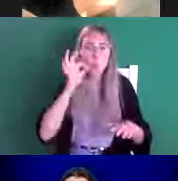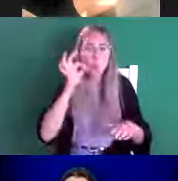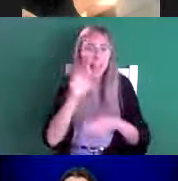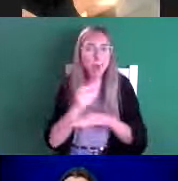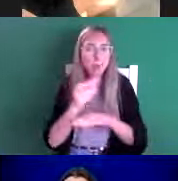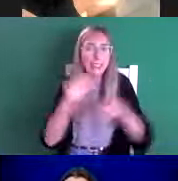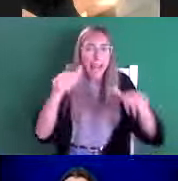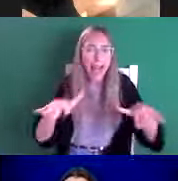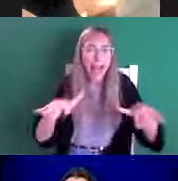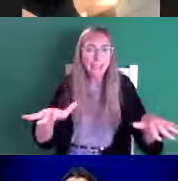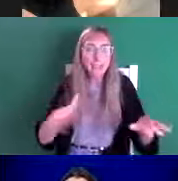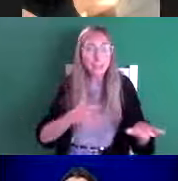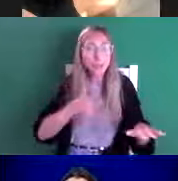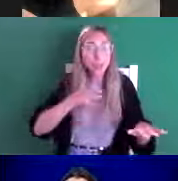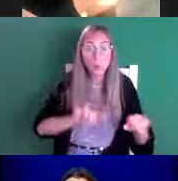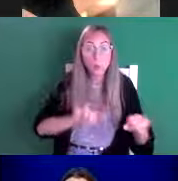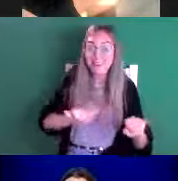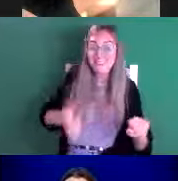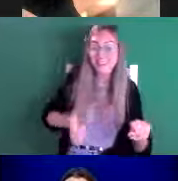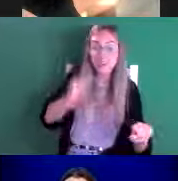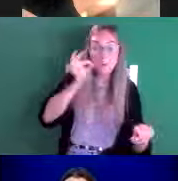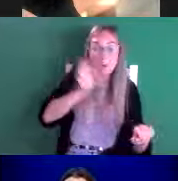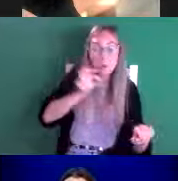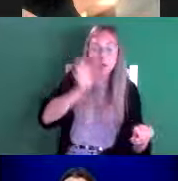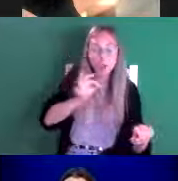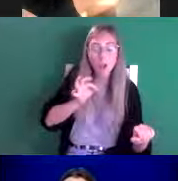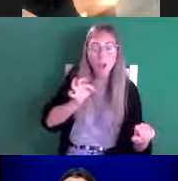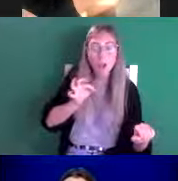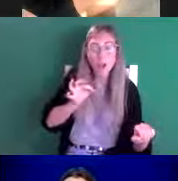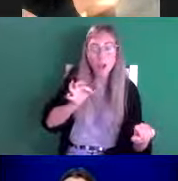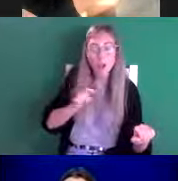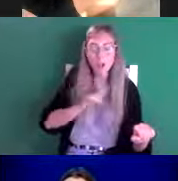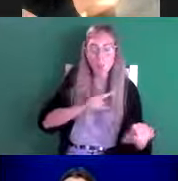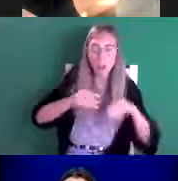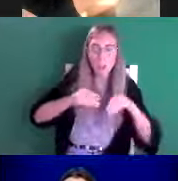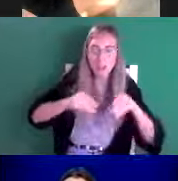might want to work next to the gallery relating to the sea in some way so you want a setting